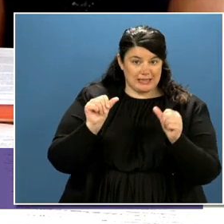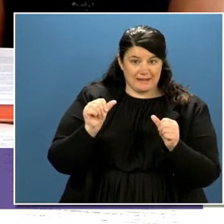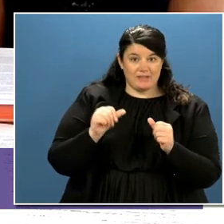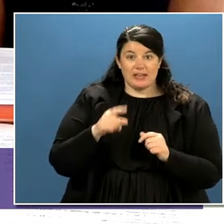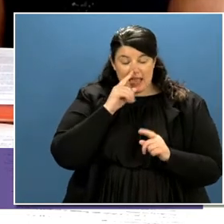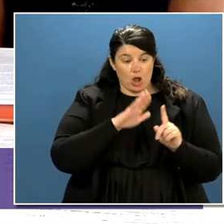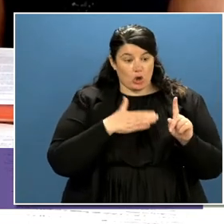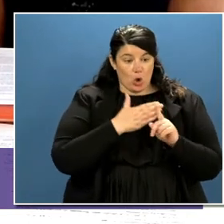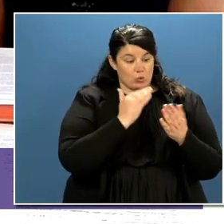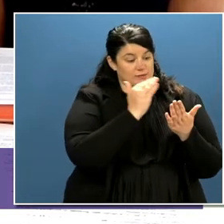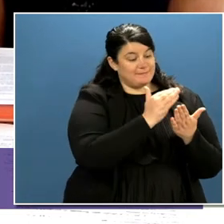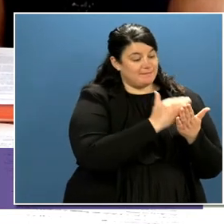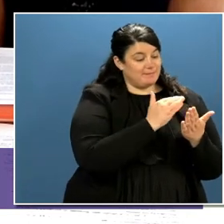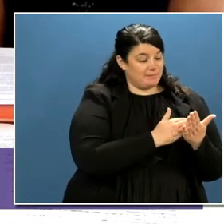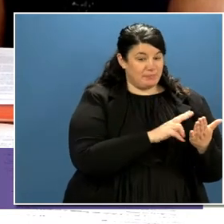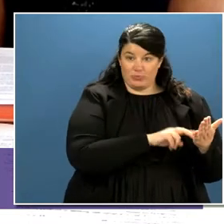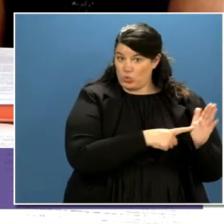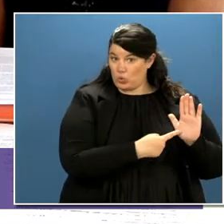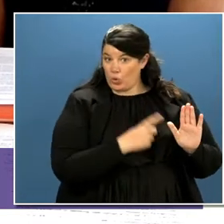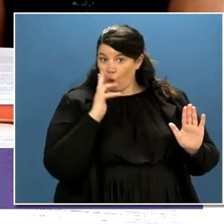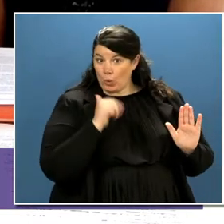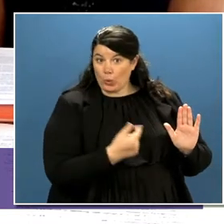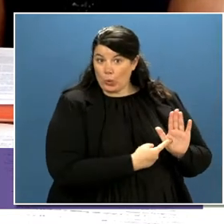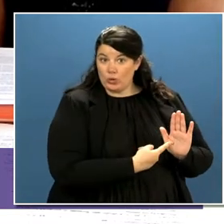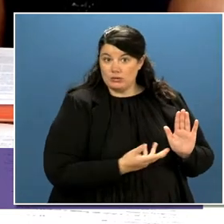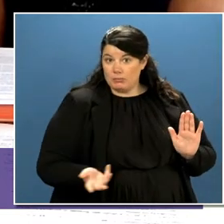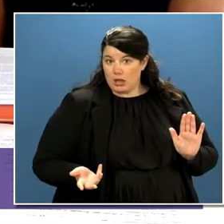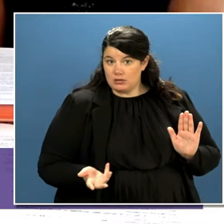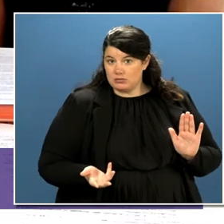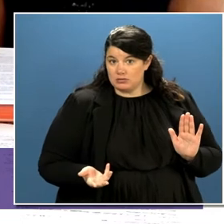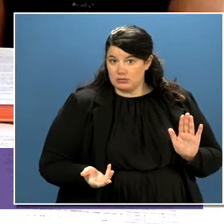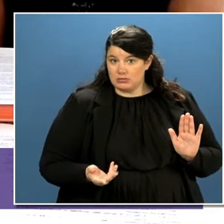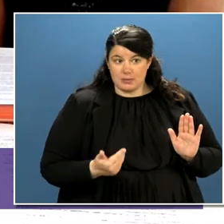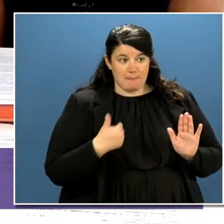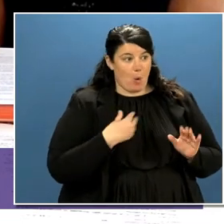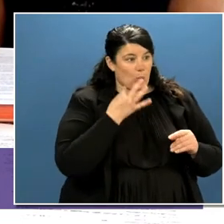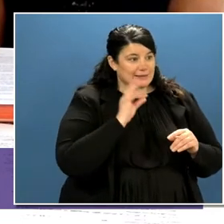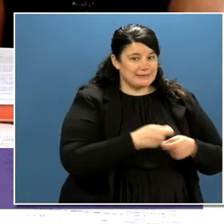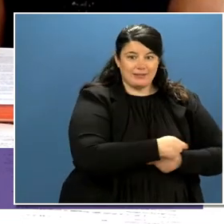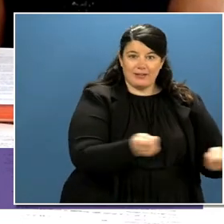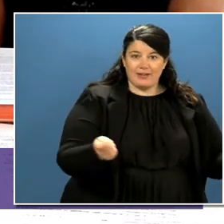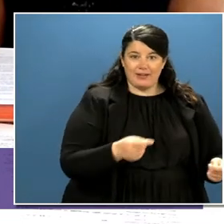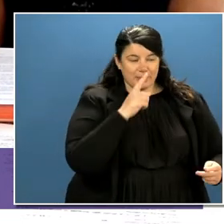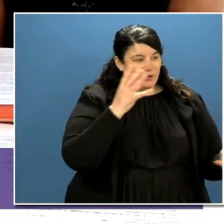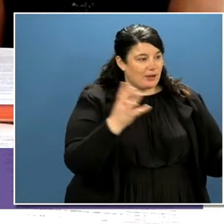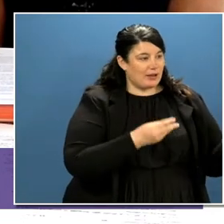words on a page and you could do a morning tea, but it can't end there.